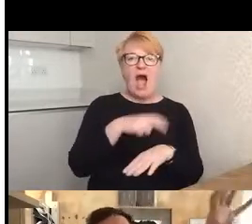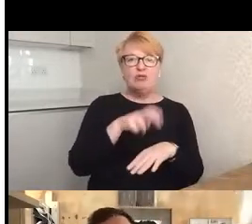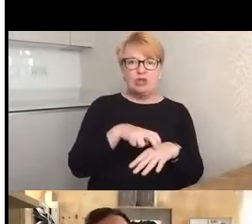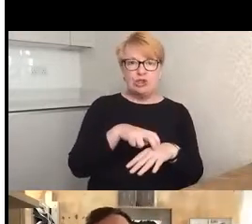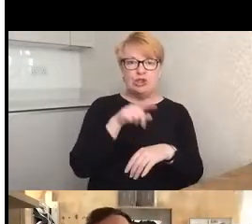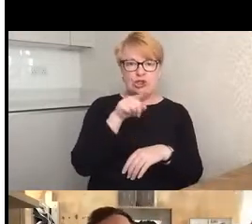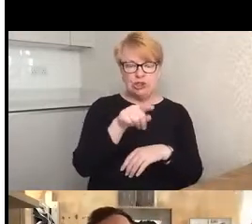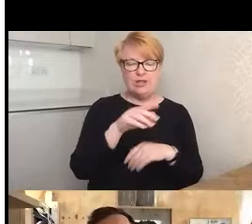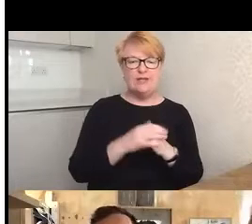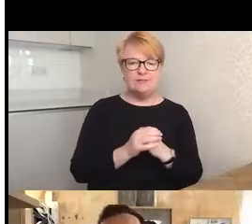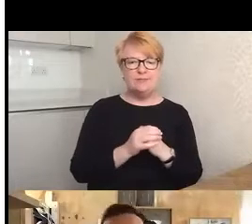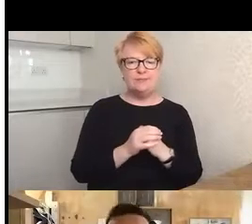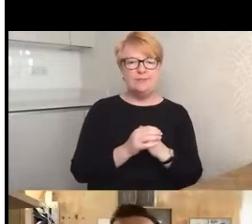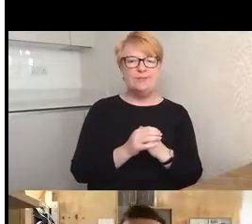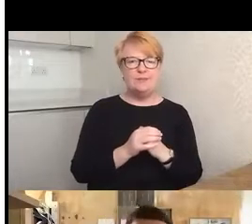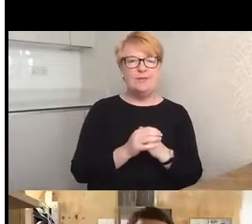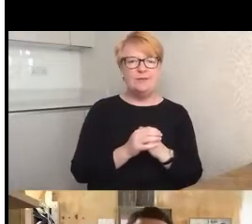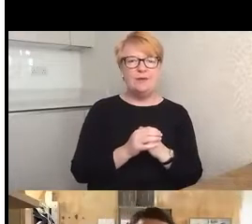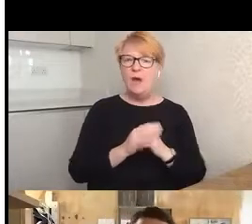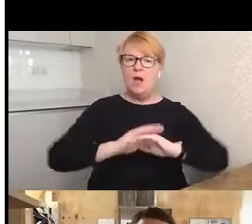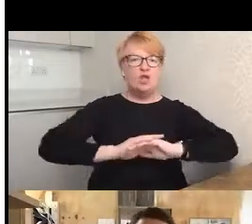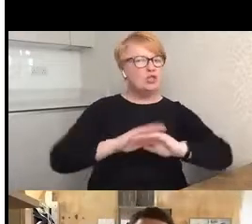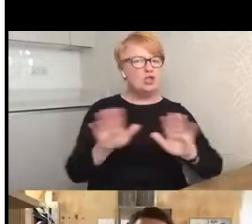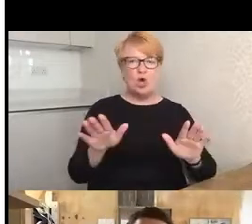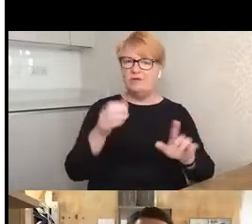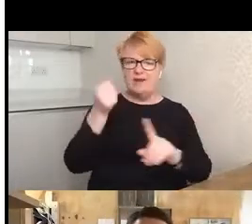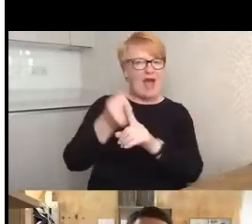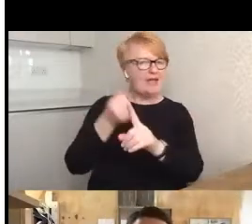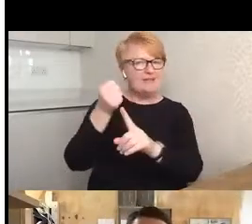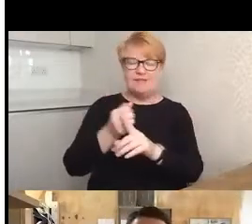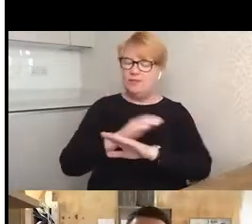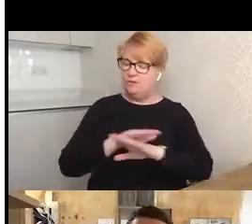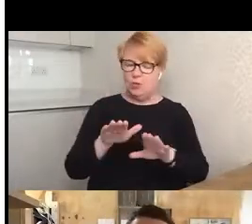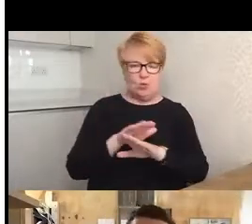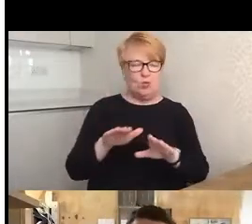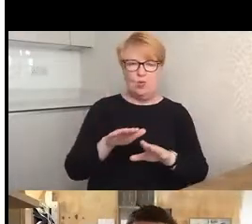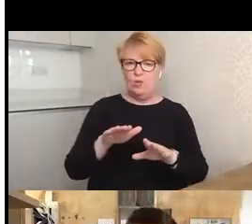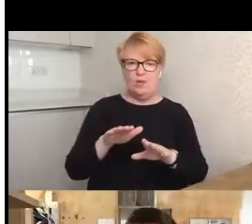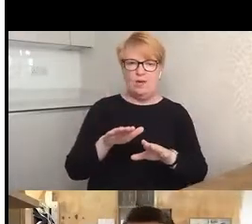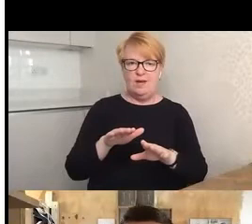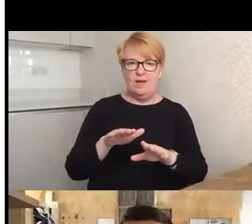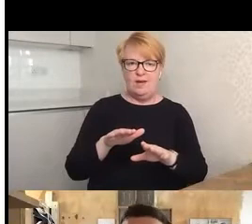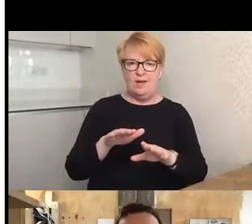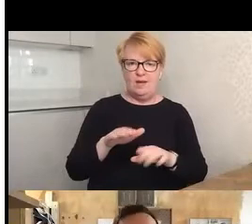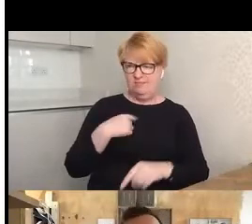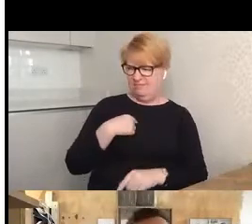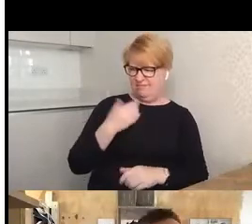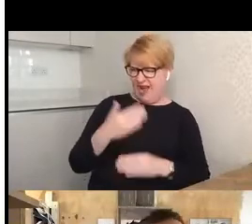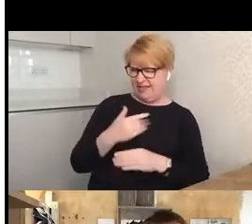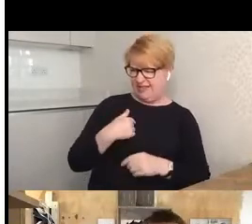She is she's not an activist, that's not what she wouldn't call herself that, but what she does is